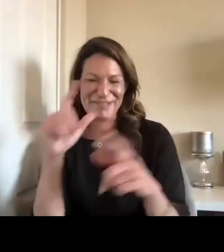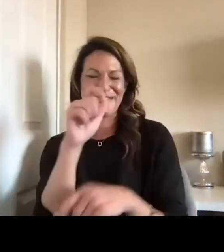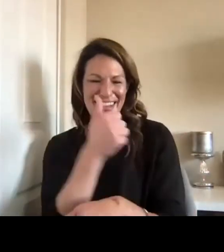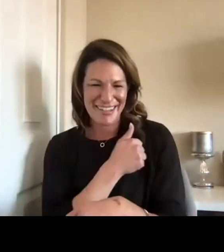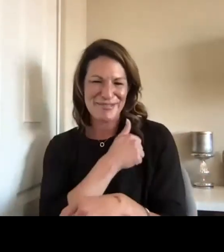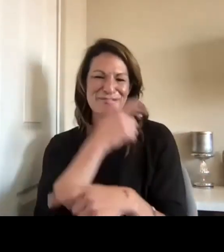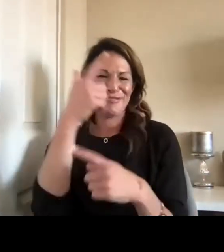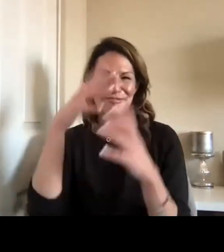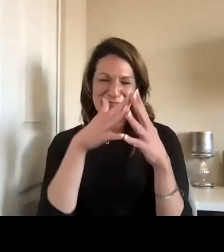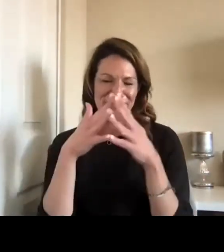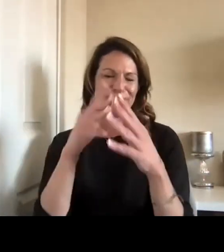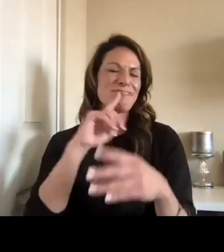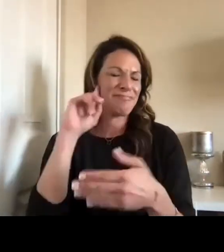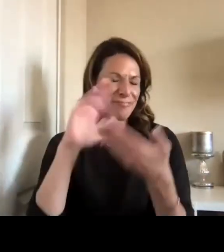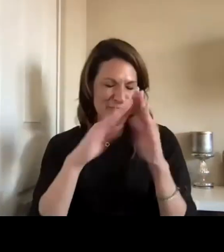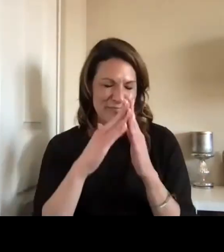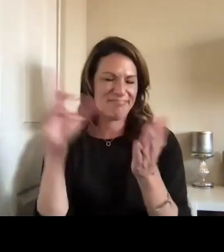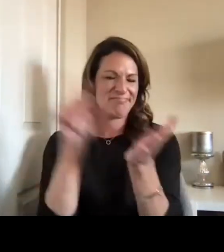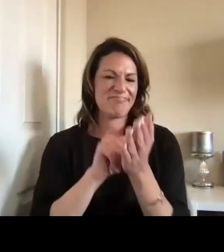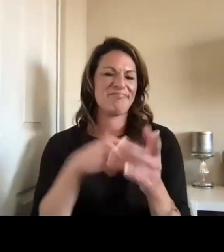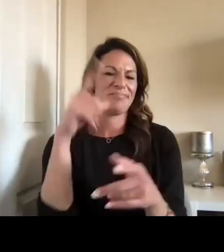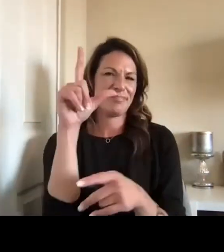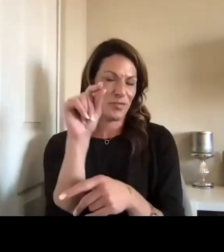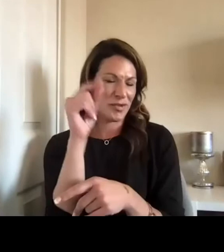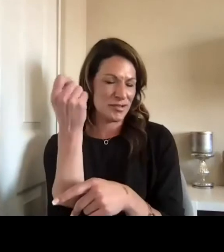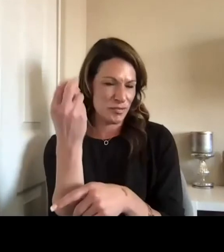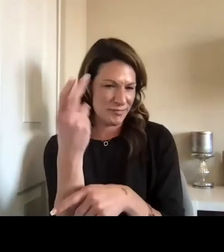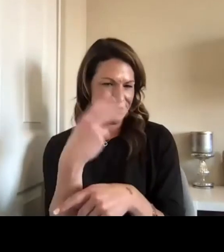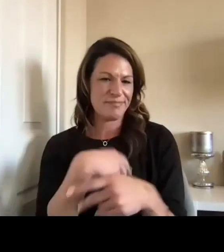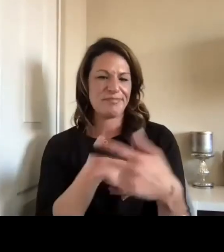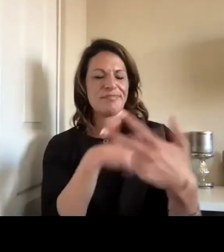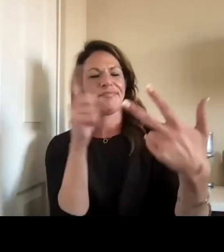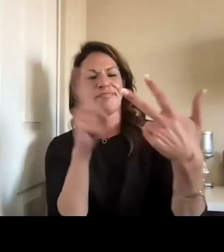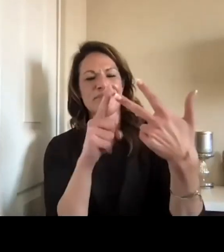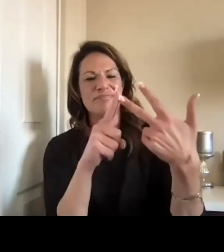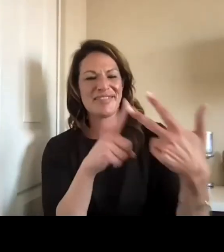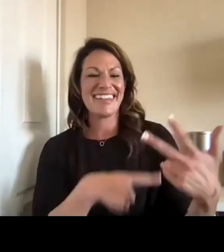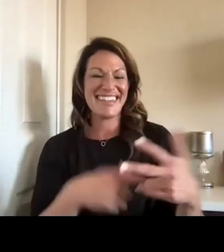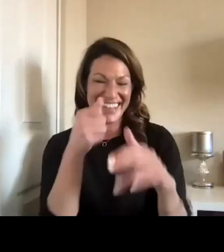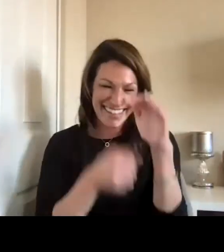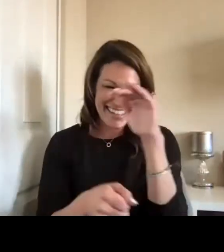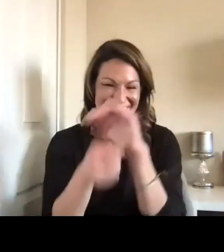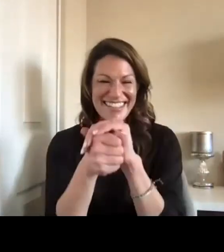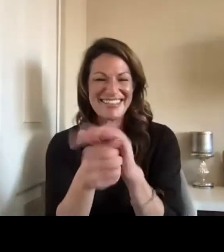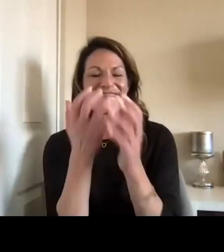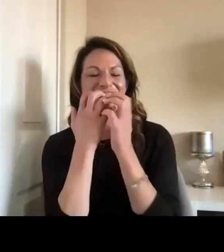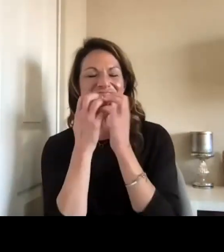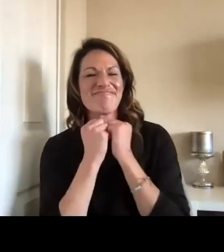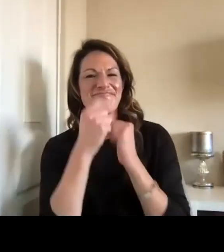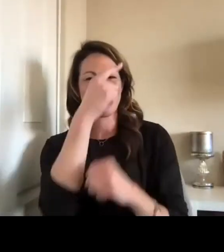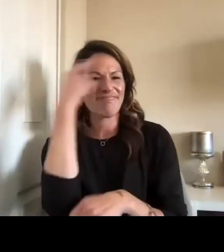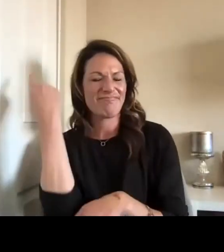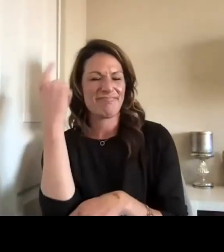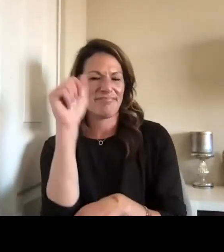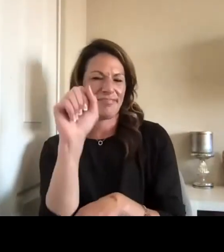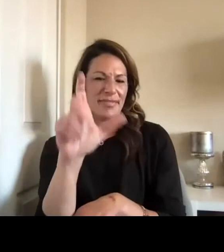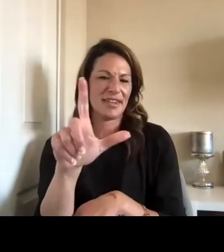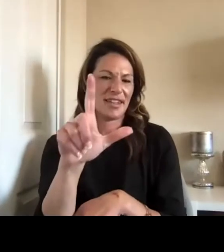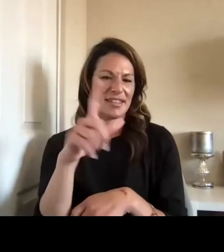American Deaf Community that was published in 2012 and thirdly, The Hidden Treasure of Black ASL: